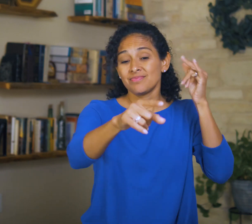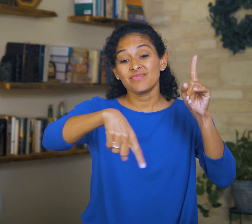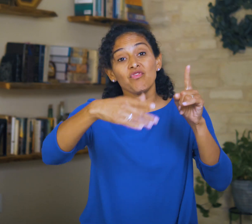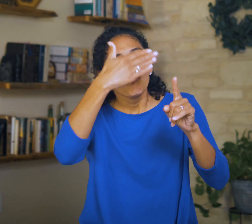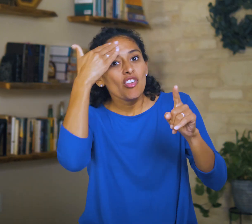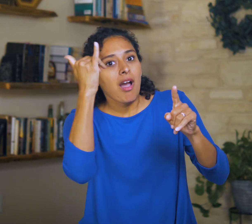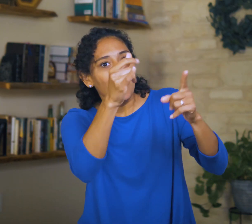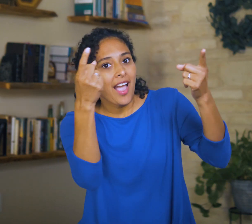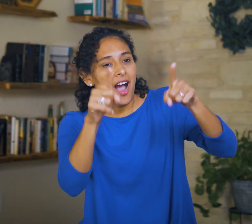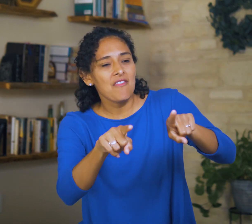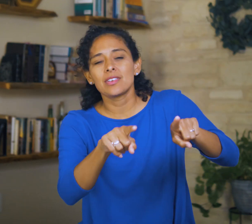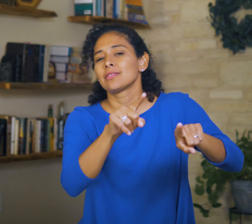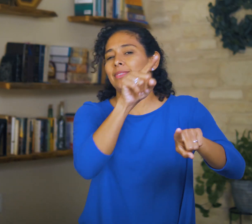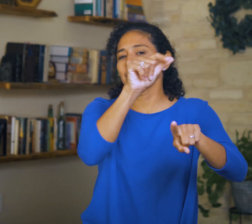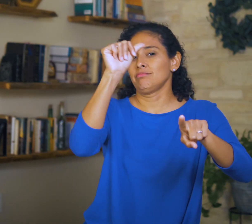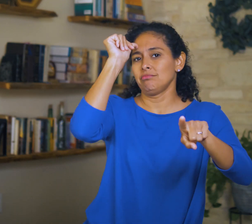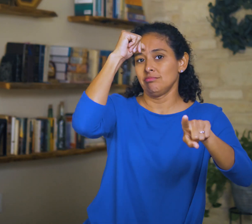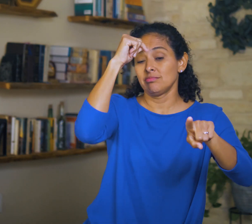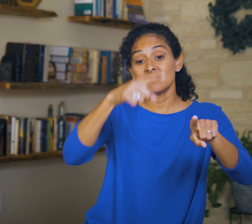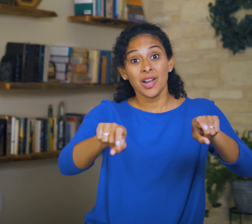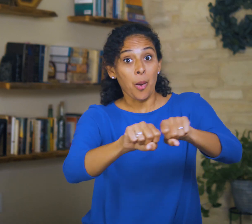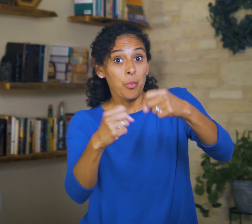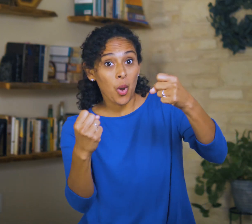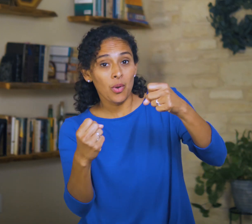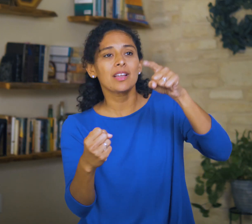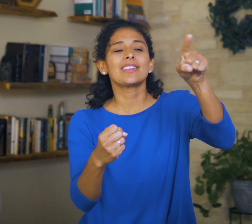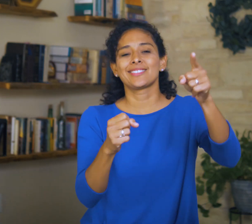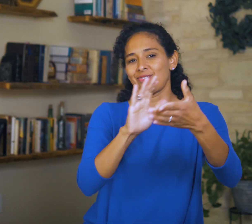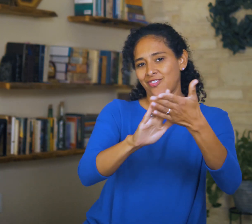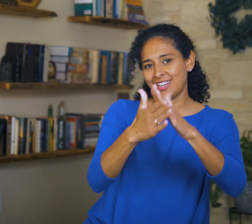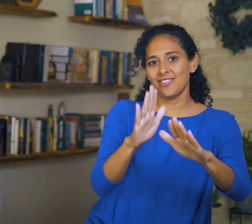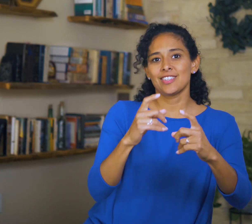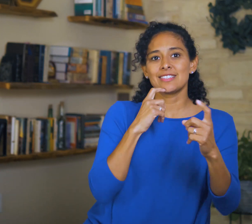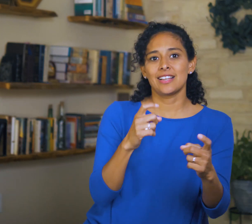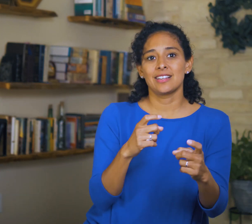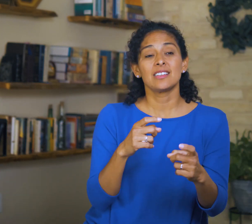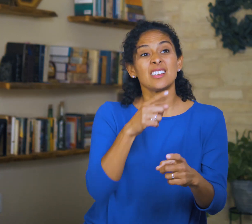They’ve forgotten the covenant, but He’ll remember it. They’ve broken it and He’ll atone for their sins.